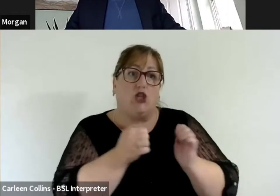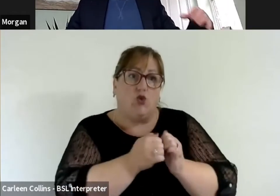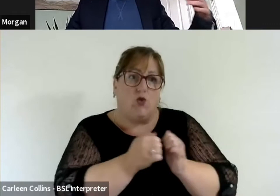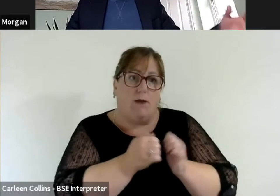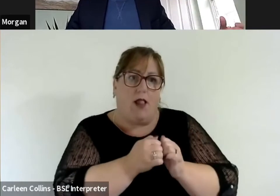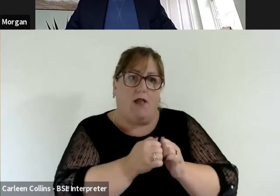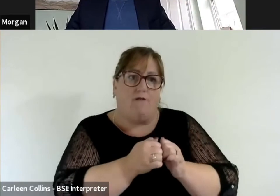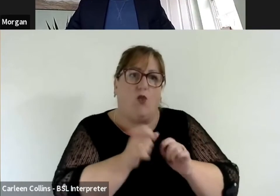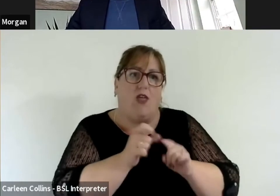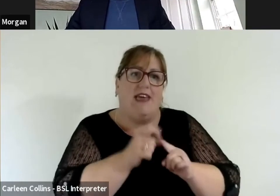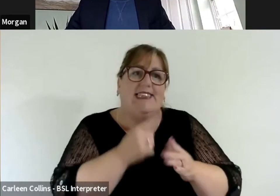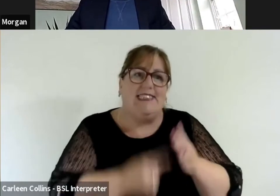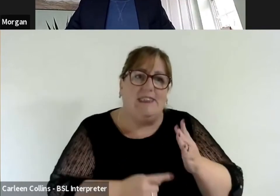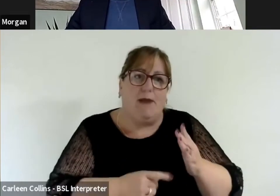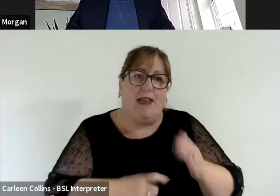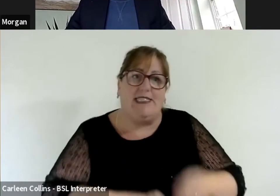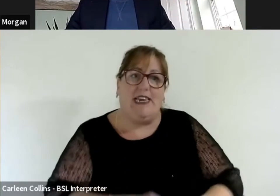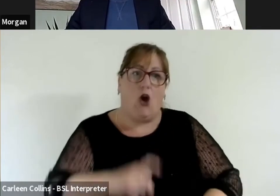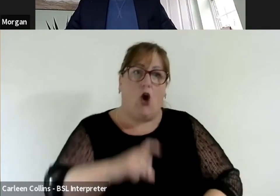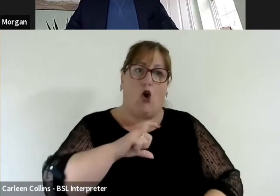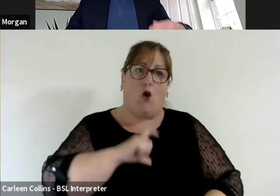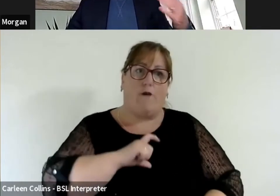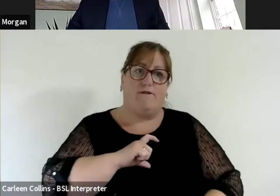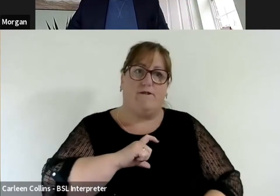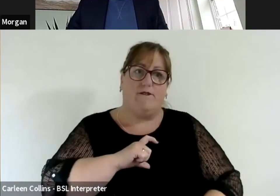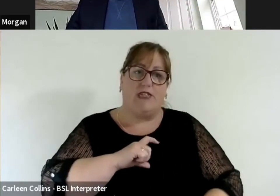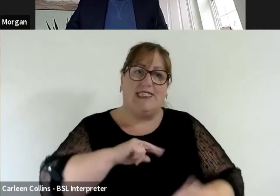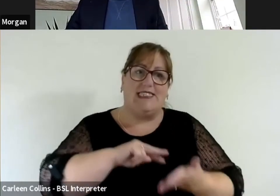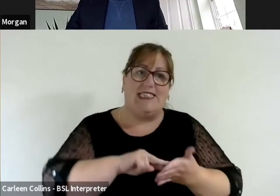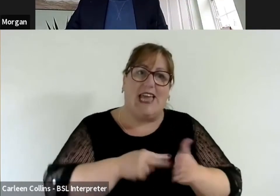What happens when you apply is you are asked if you feel that under the equalities act you would be suitable for something called the disability confident scheme.